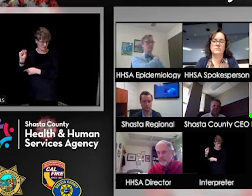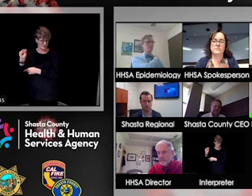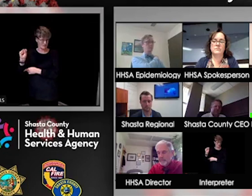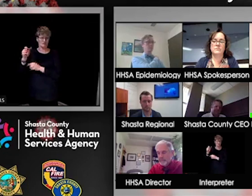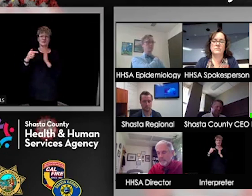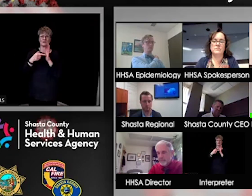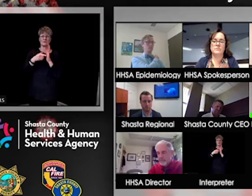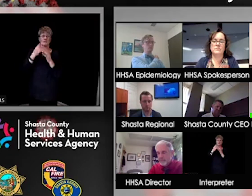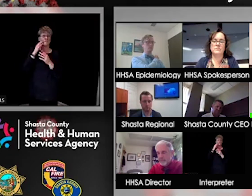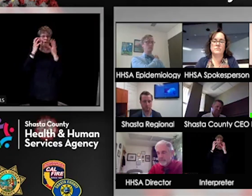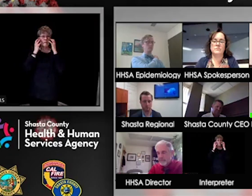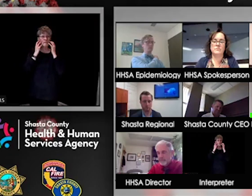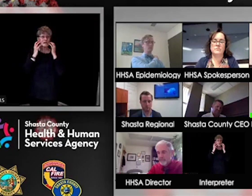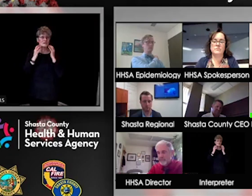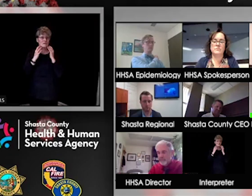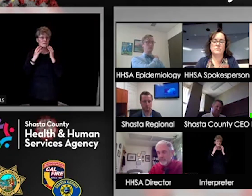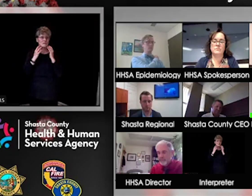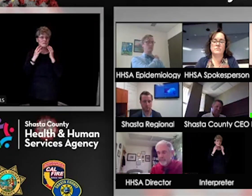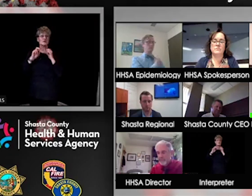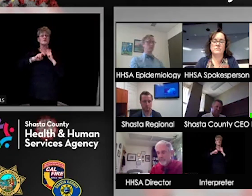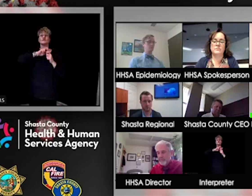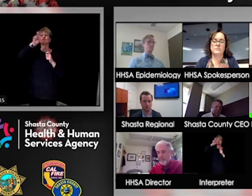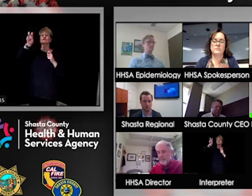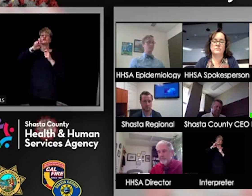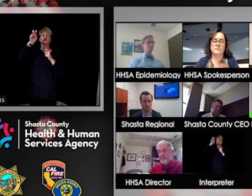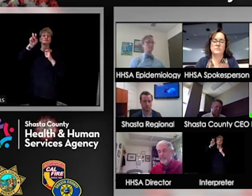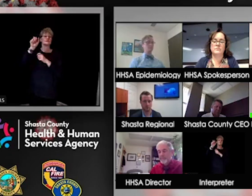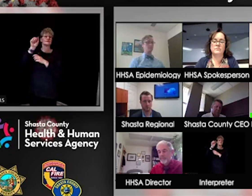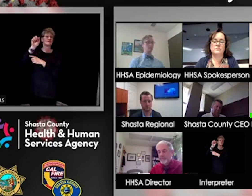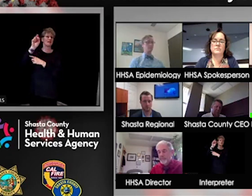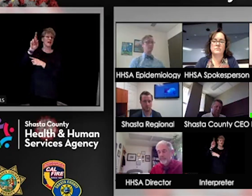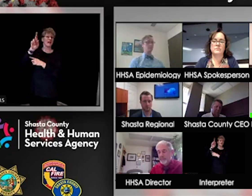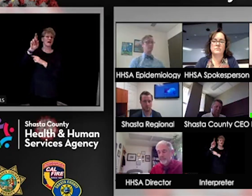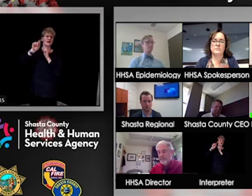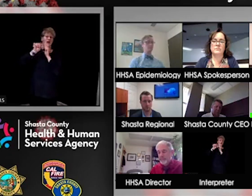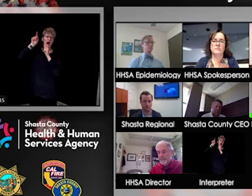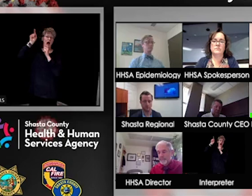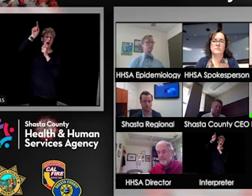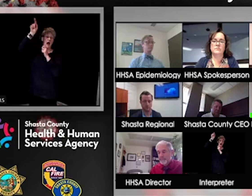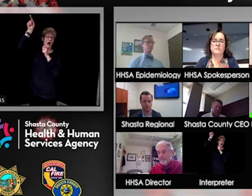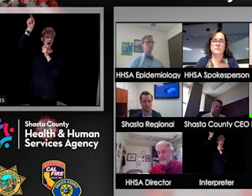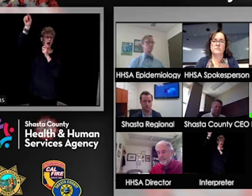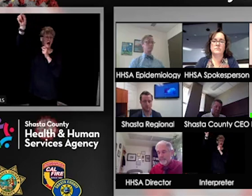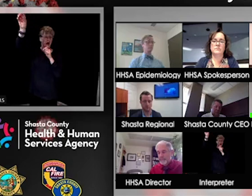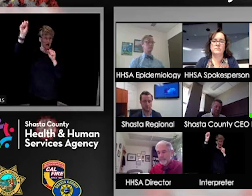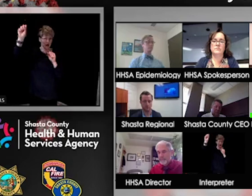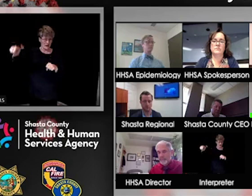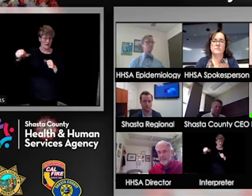is airborne and so we know that can travel further distances. It’s very highly contagious.